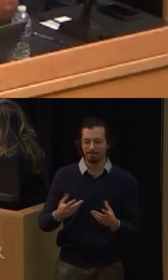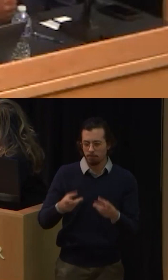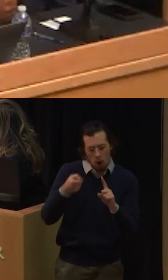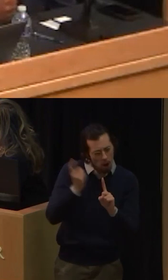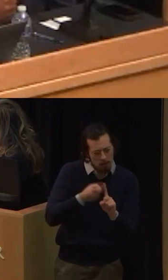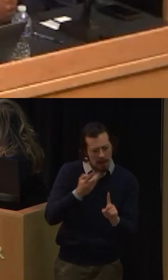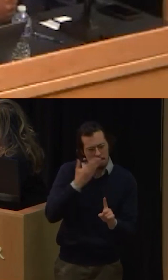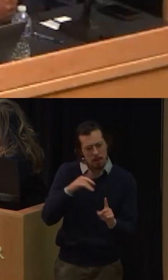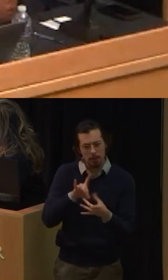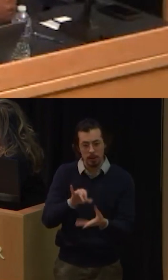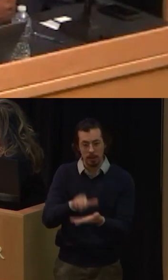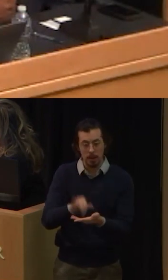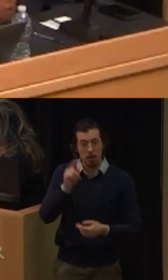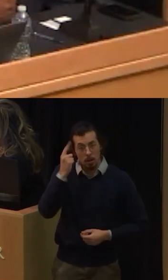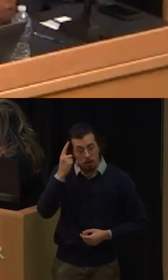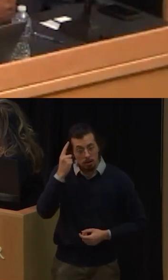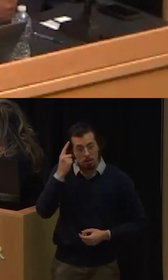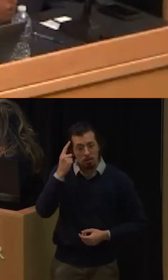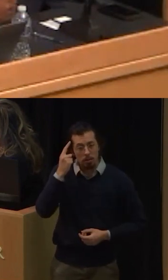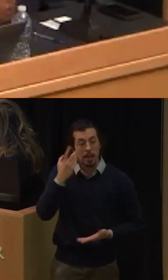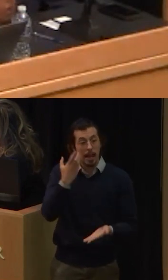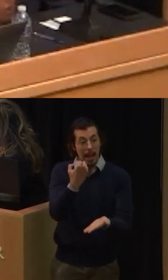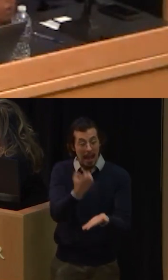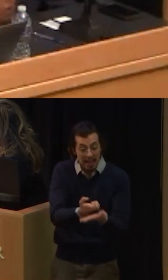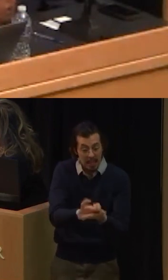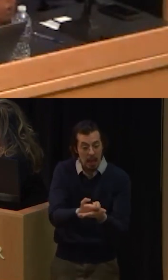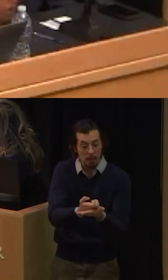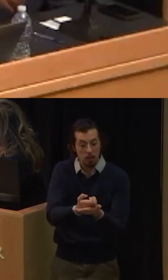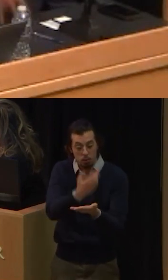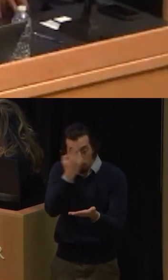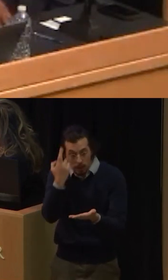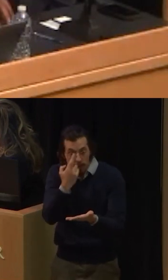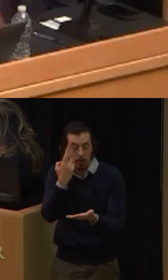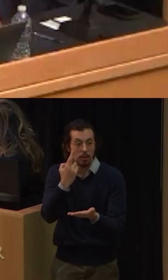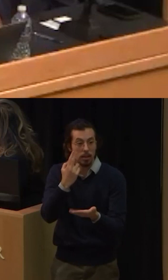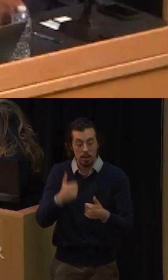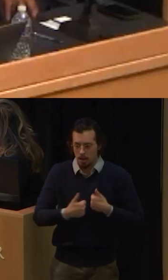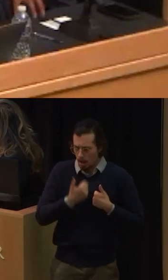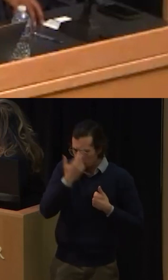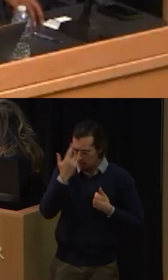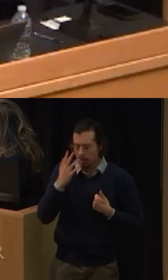but you know what else? As a practical matter, as an economic matter, this community cannot grow